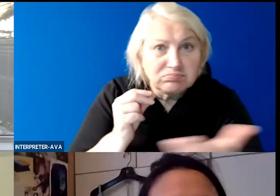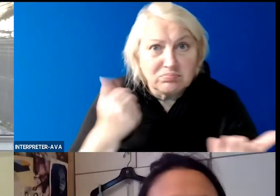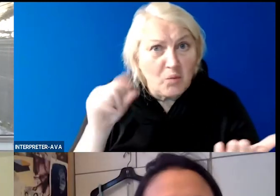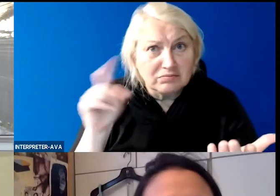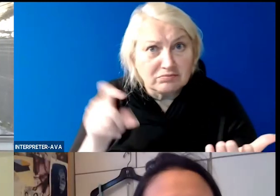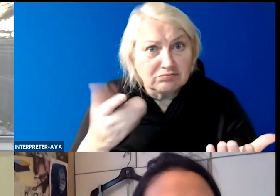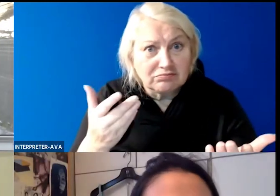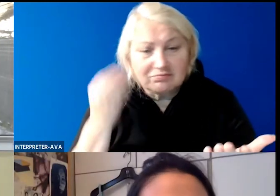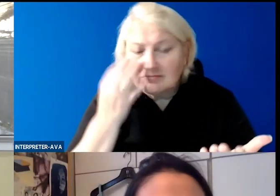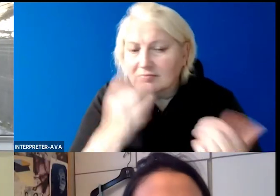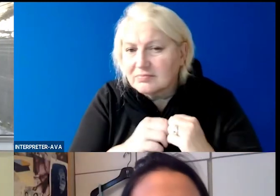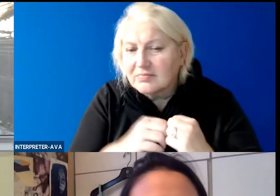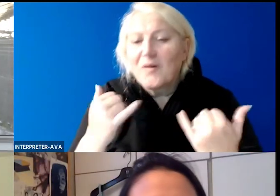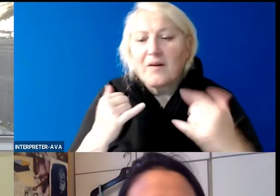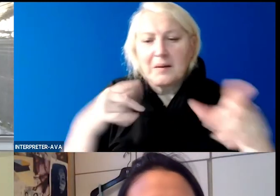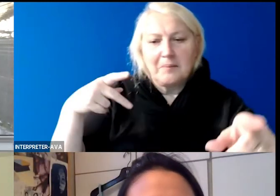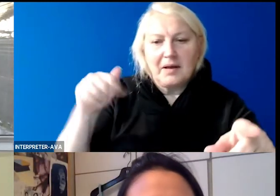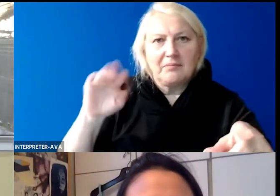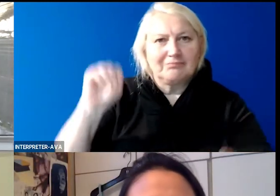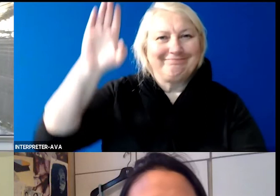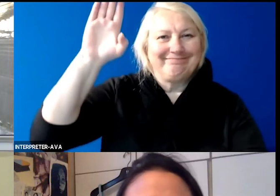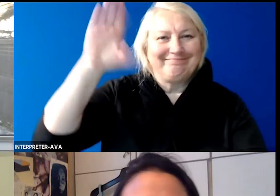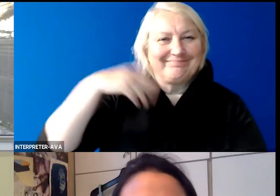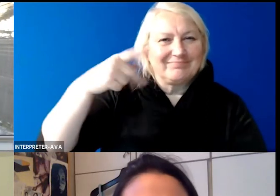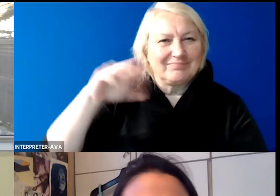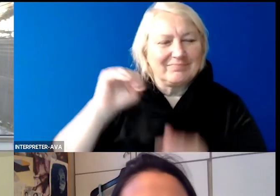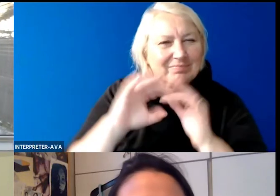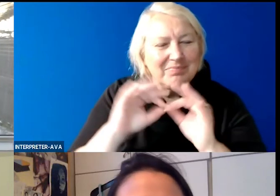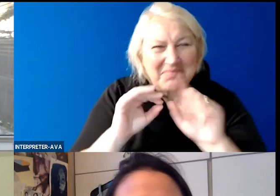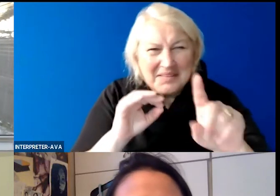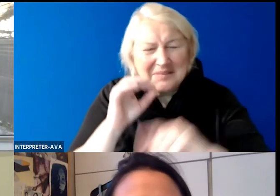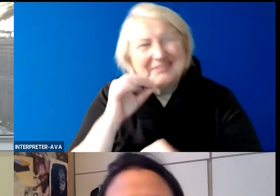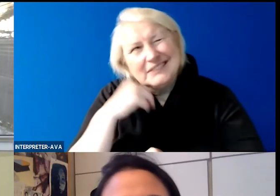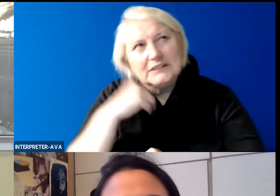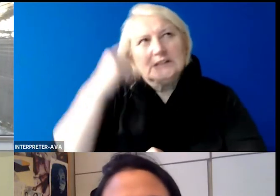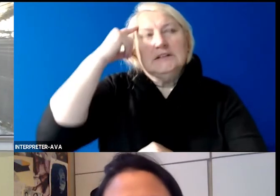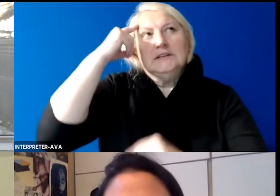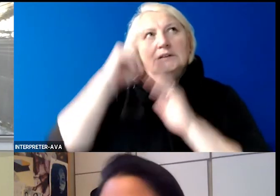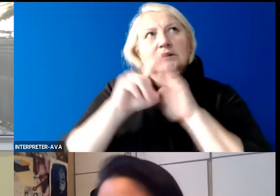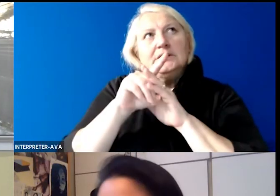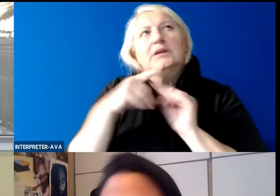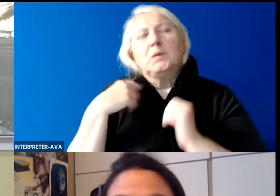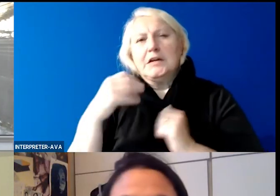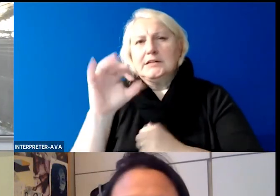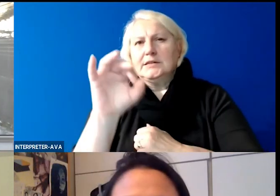This is Pam speaking. I might just add one thought around the grappling.